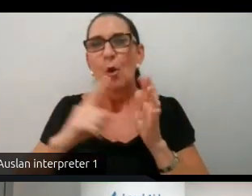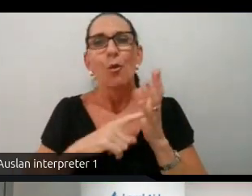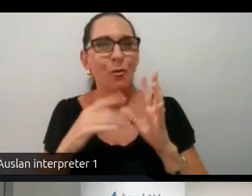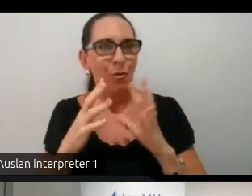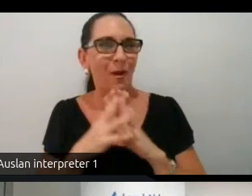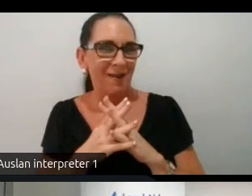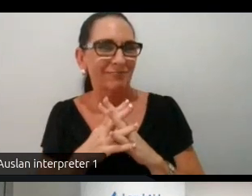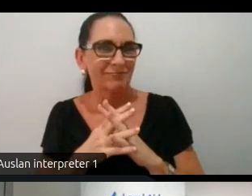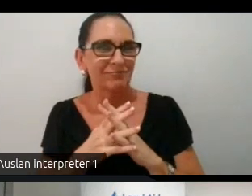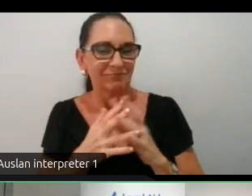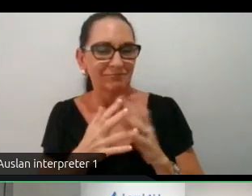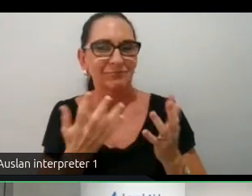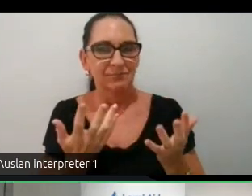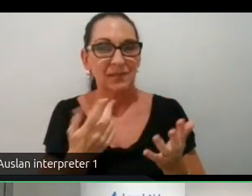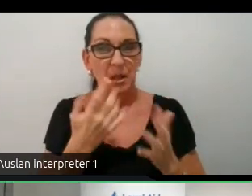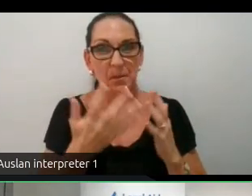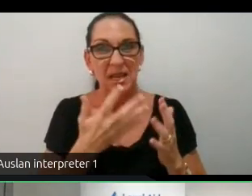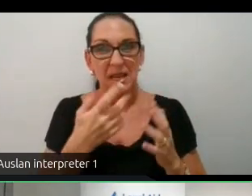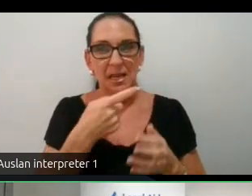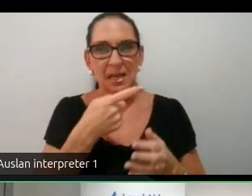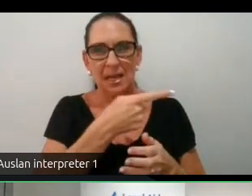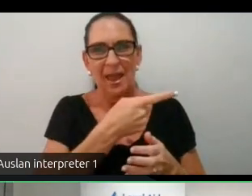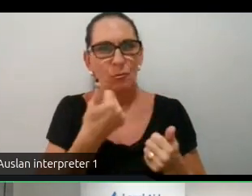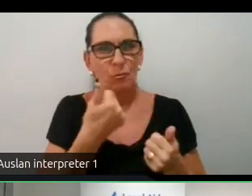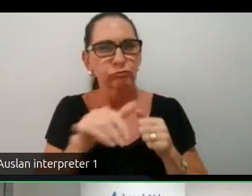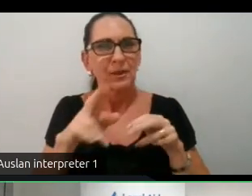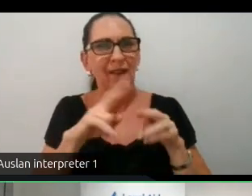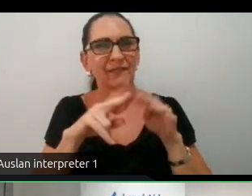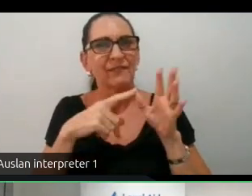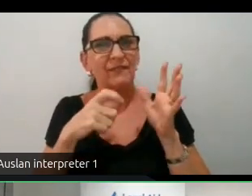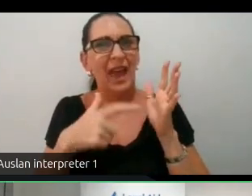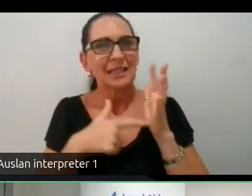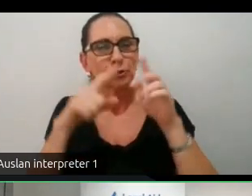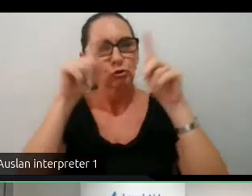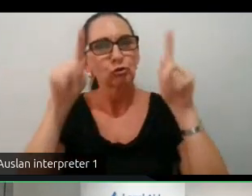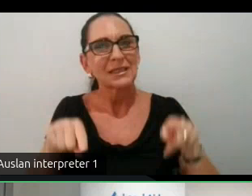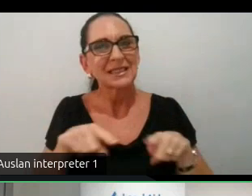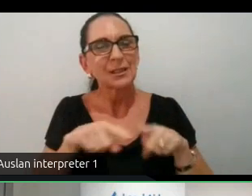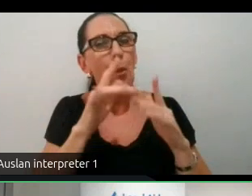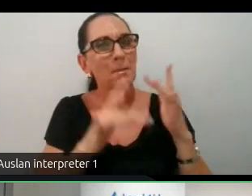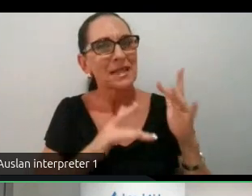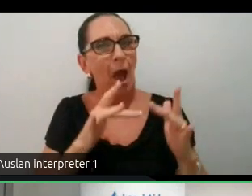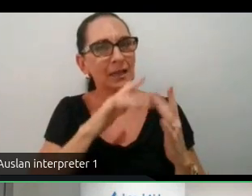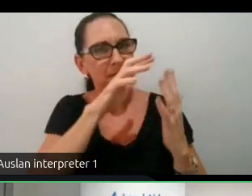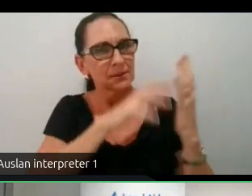sort of issues. Um, and they have particularly some great fact sheets on their website around